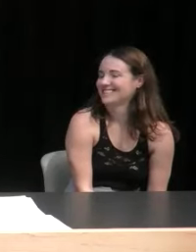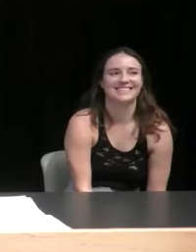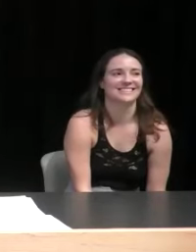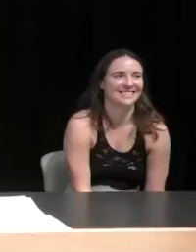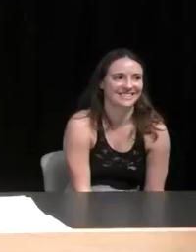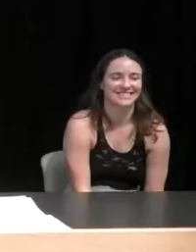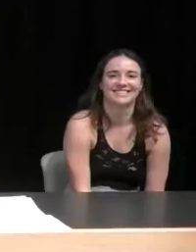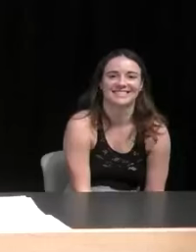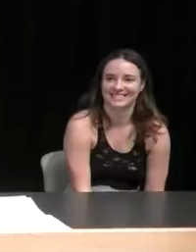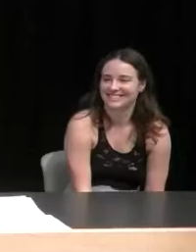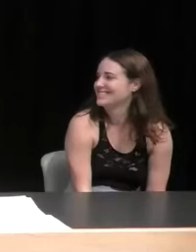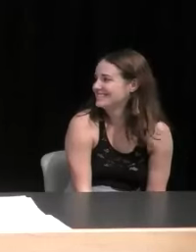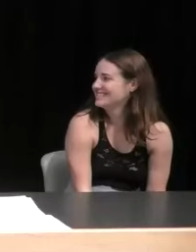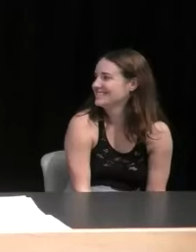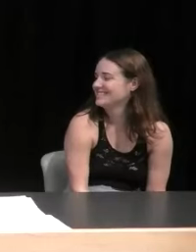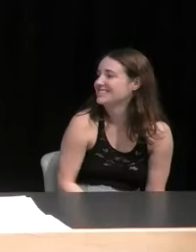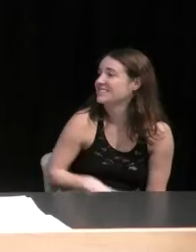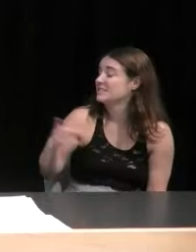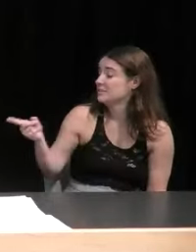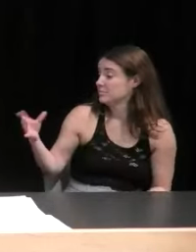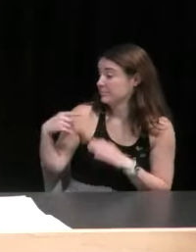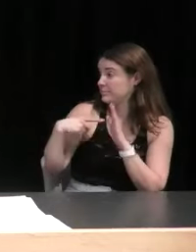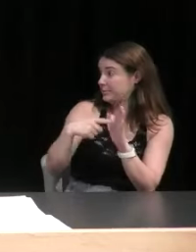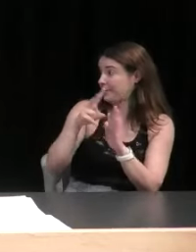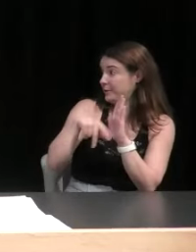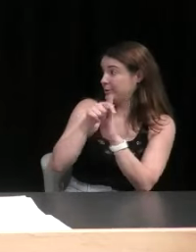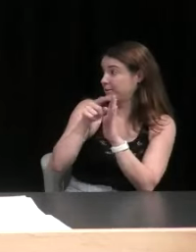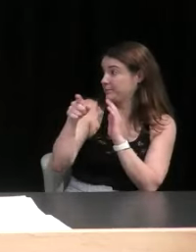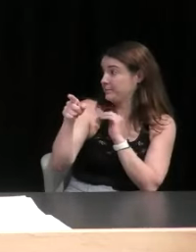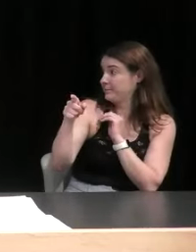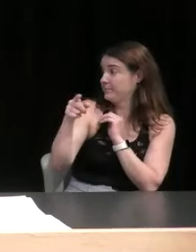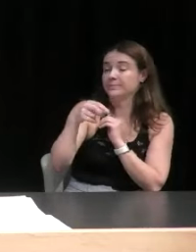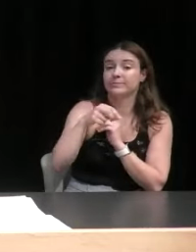but I'm around other deaf people you can bet that I'll by the time I actually leave it's